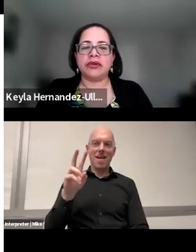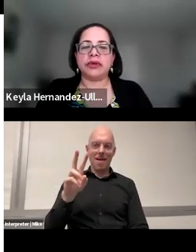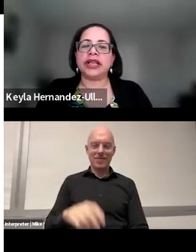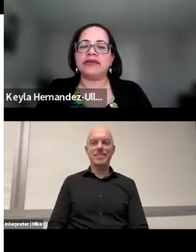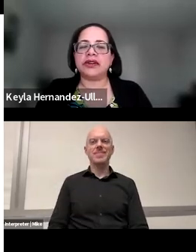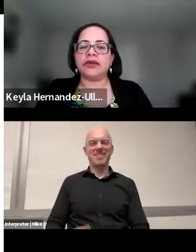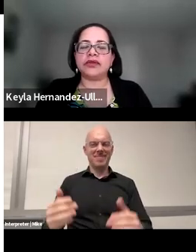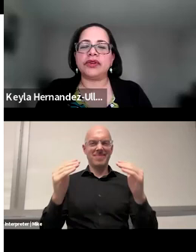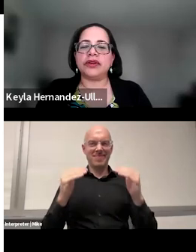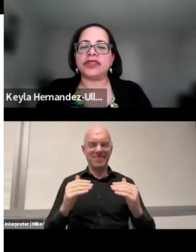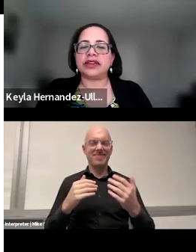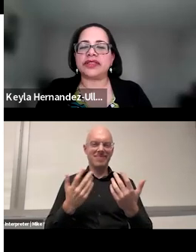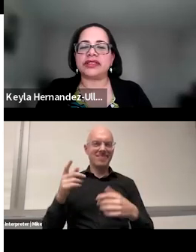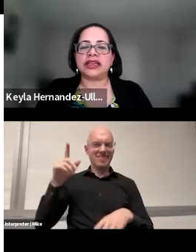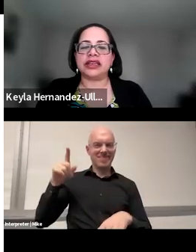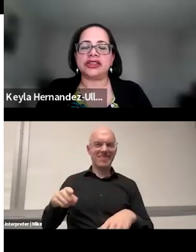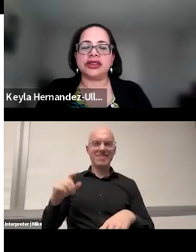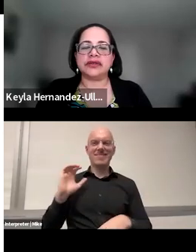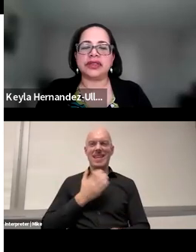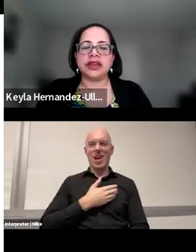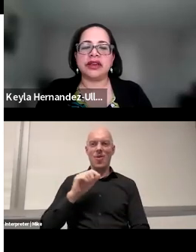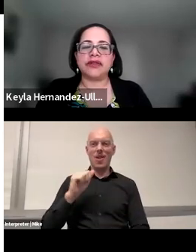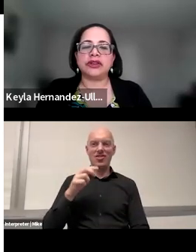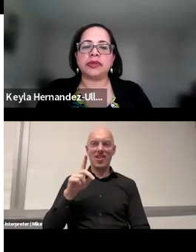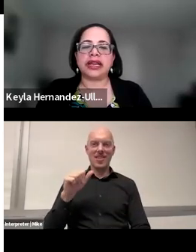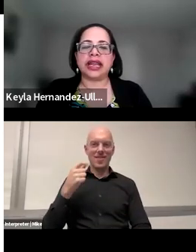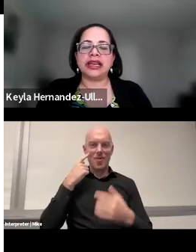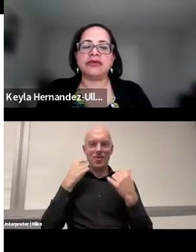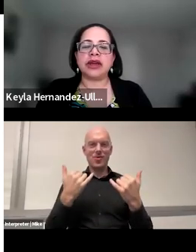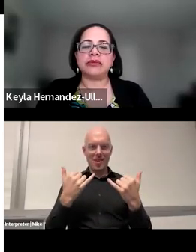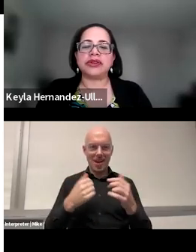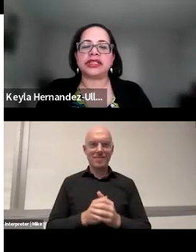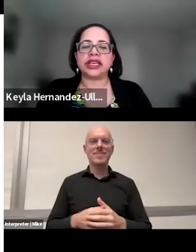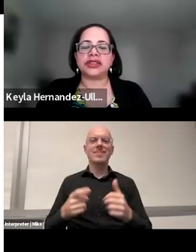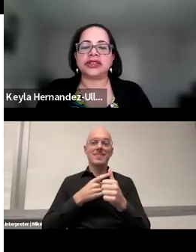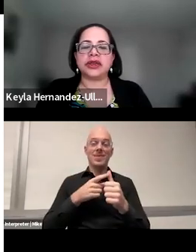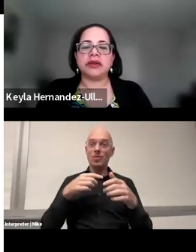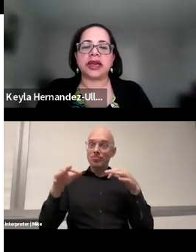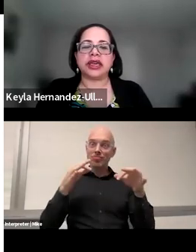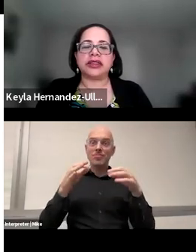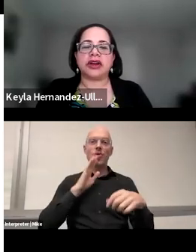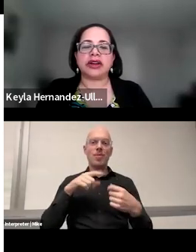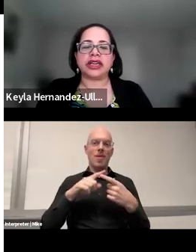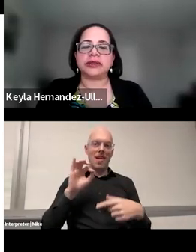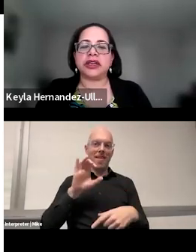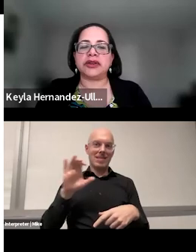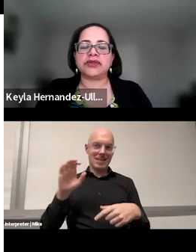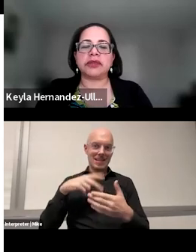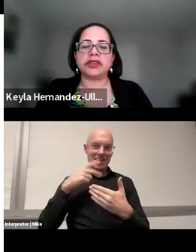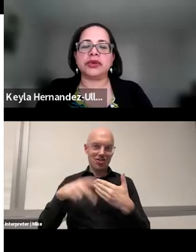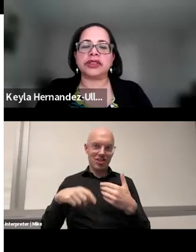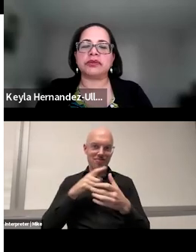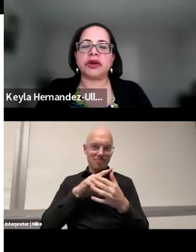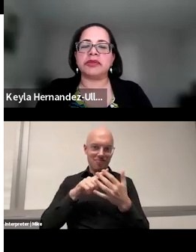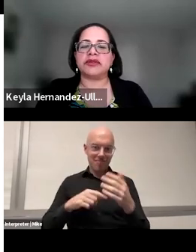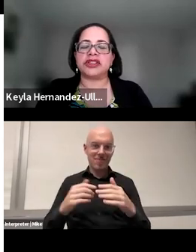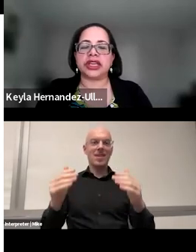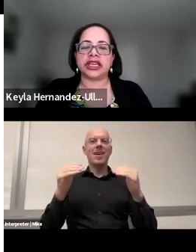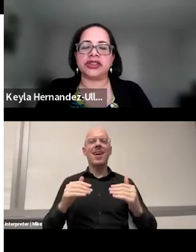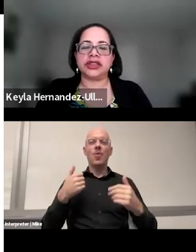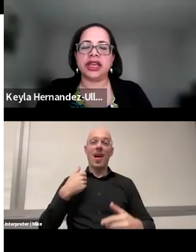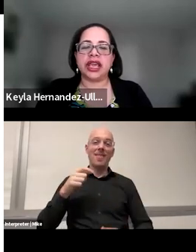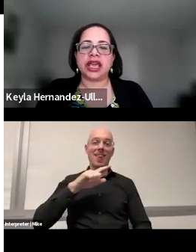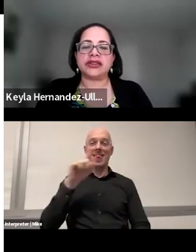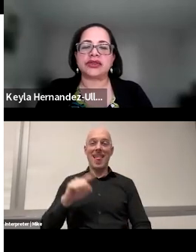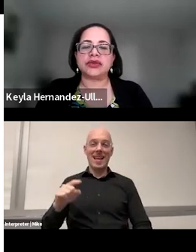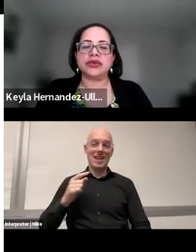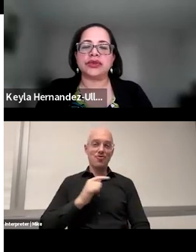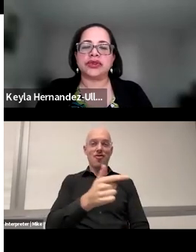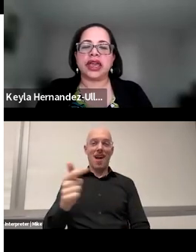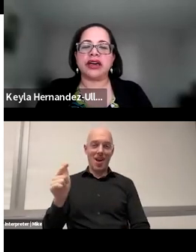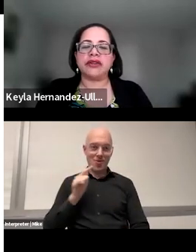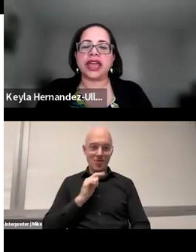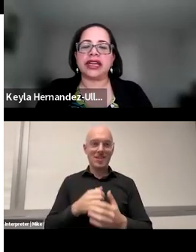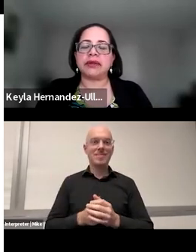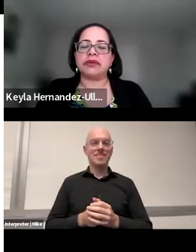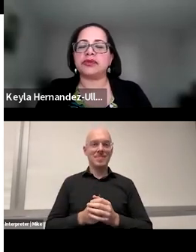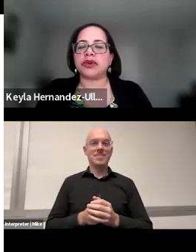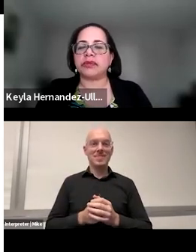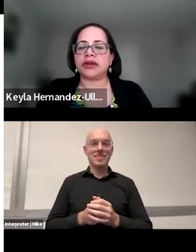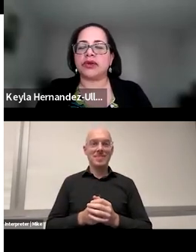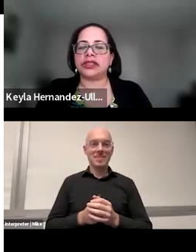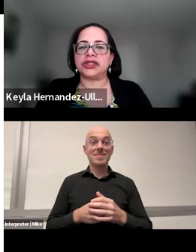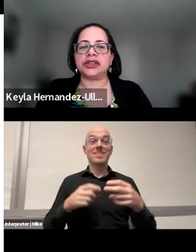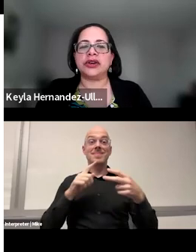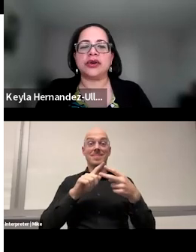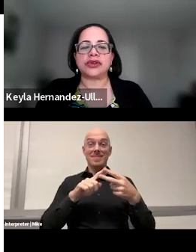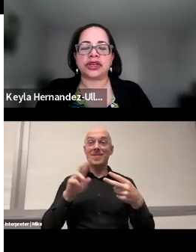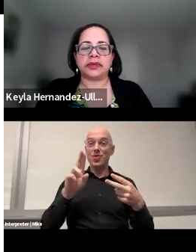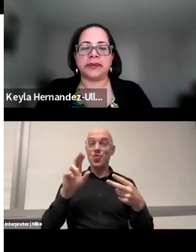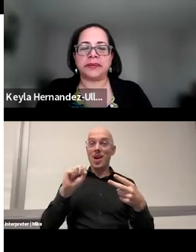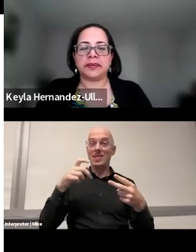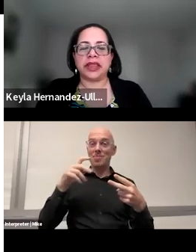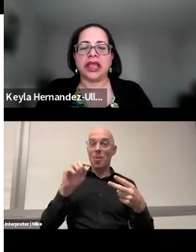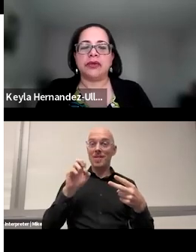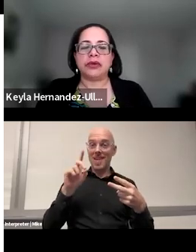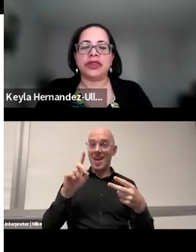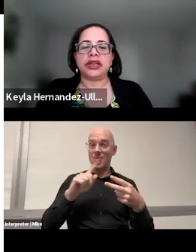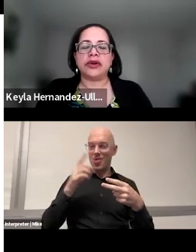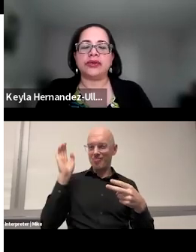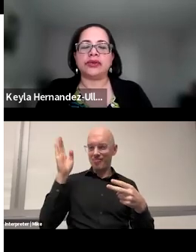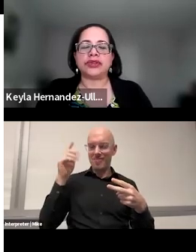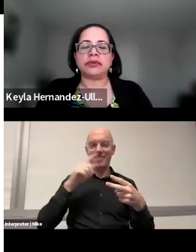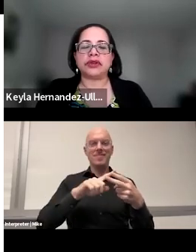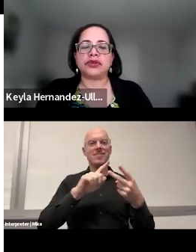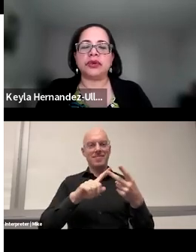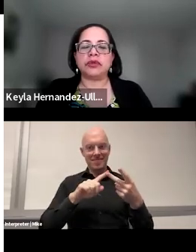Keyla Hernandez-Ulloa: This slide includes our agenda for today we will have an overview of the Fcc. Initiatives, followed by Lightning, round presentations by our guest speakers from the Us. Department of Education and the School Health and Libraries, Broadband Coalition or Shelby.